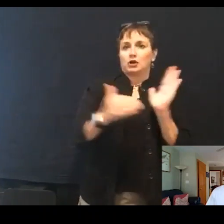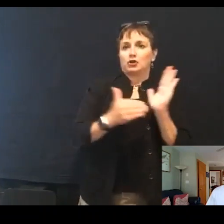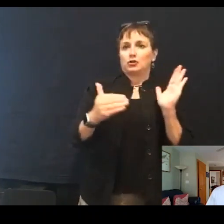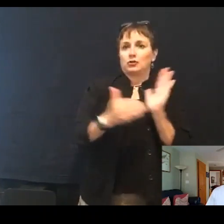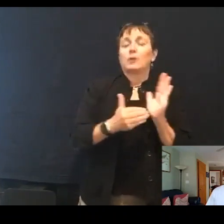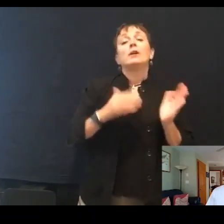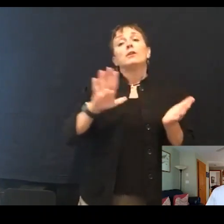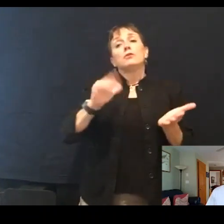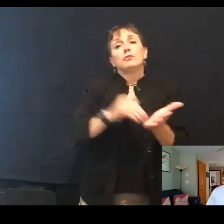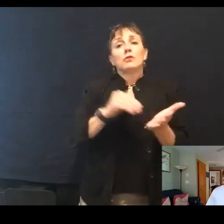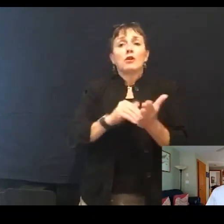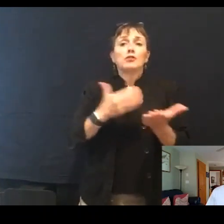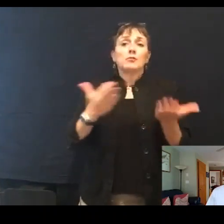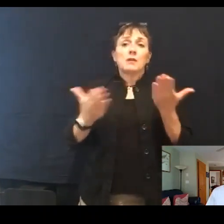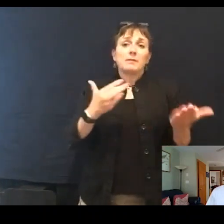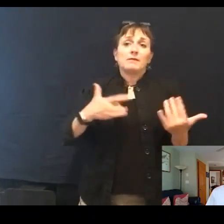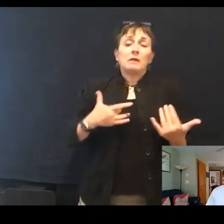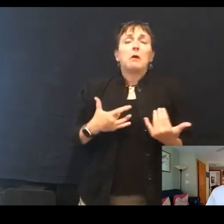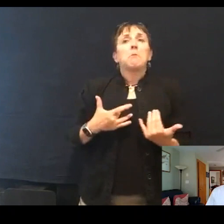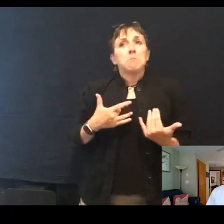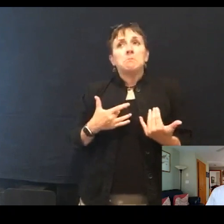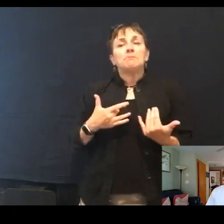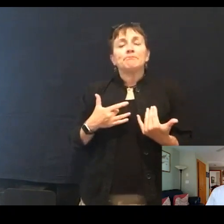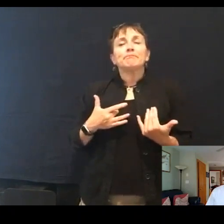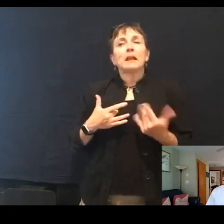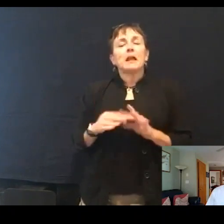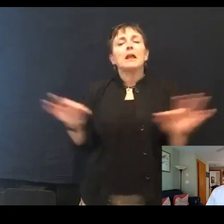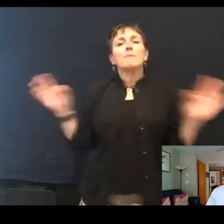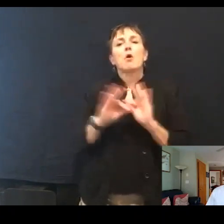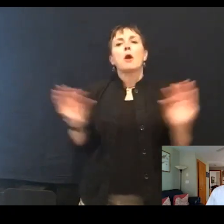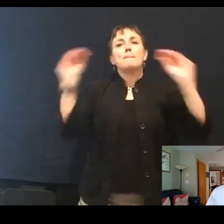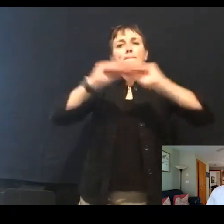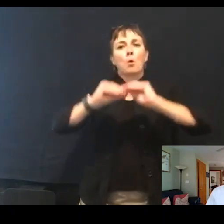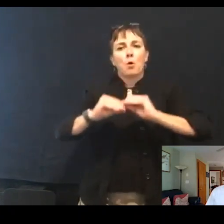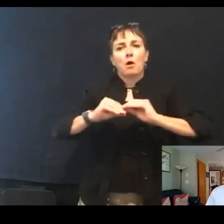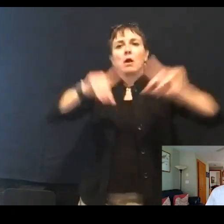may want to have you undertake further clinical diagnosis